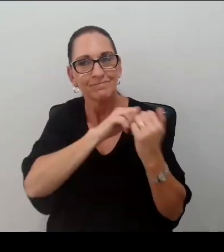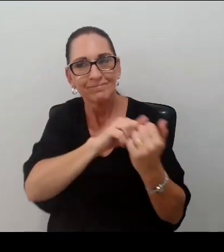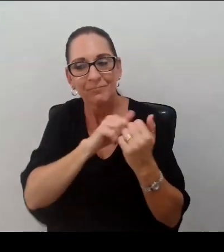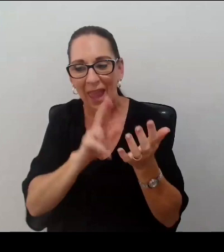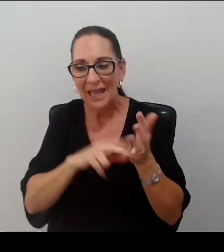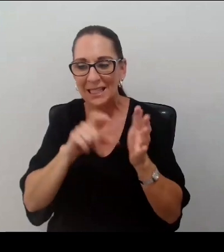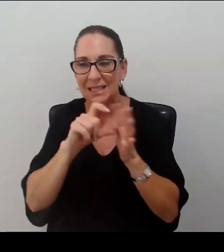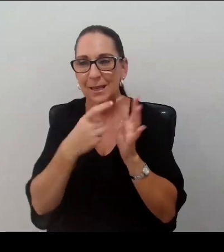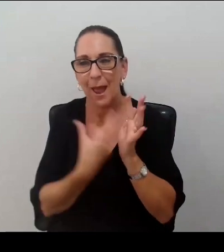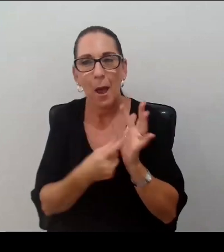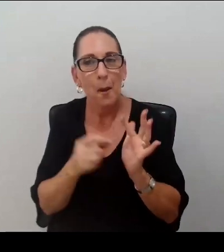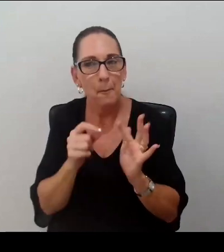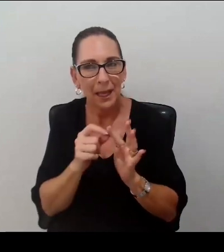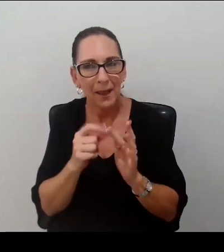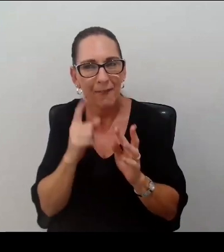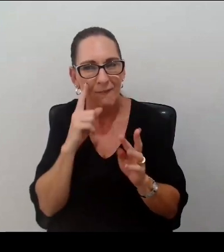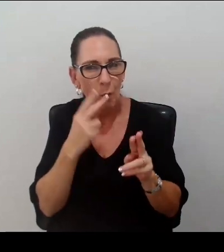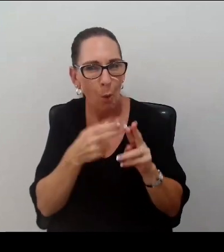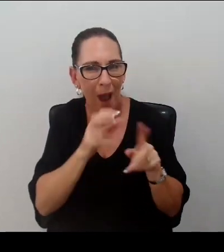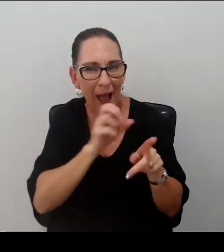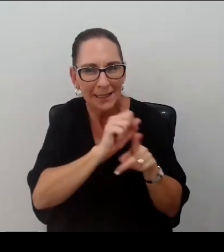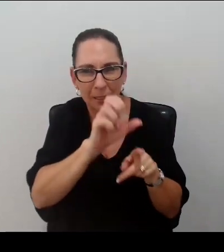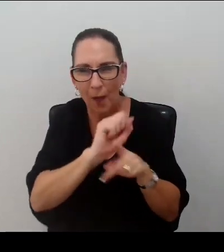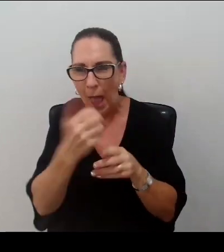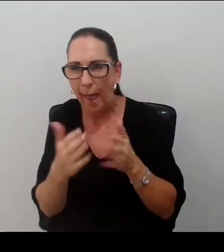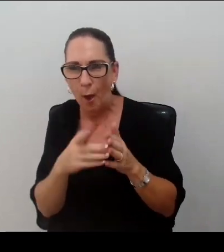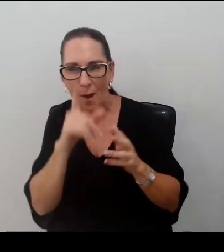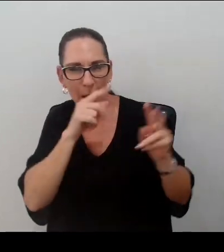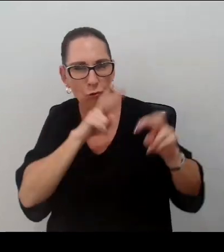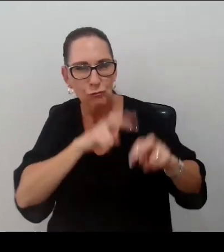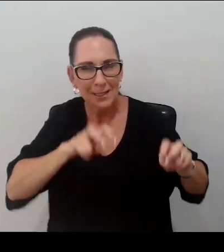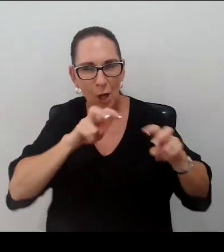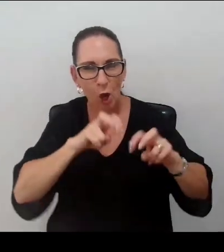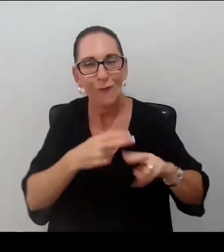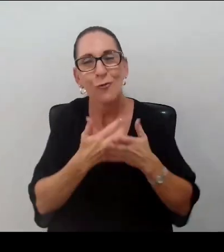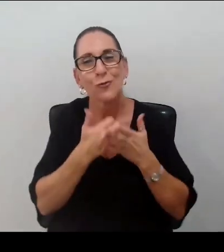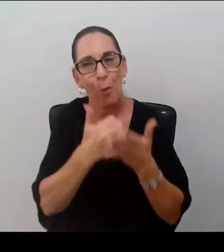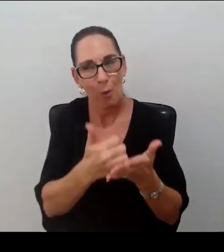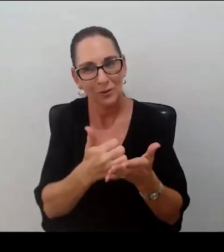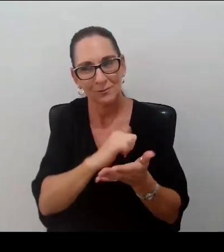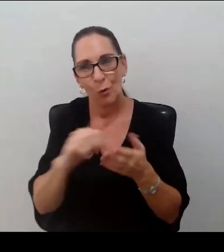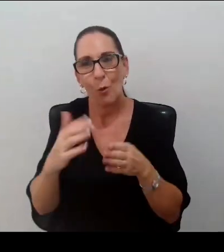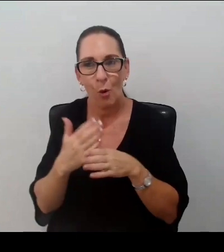identify opportunities for research to support this work. We recognise that safety is one of the